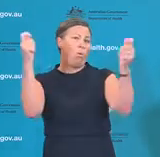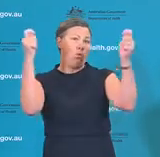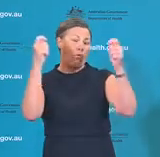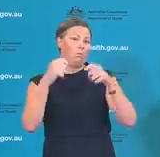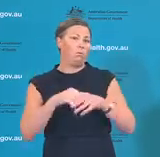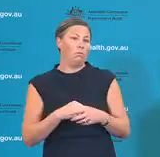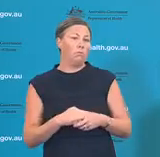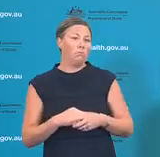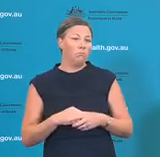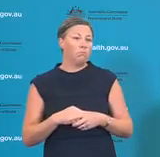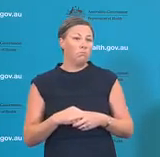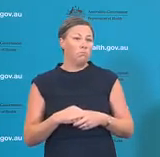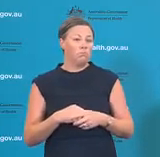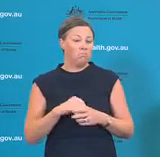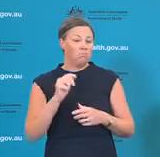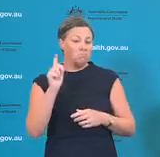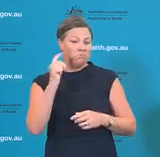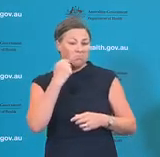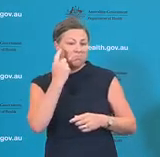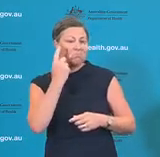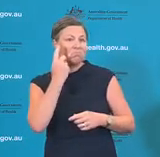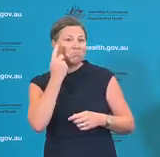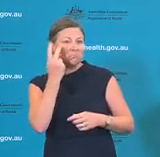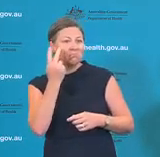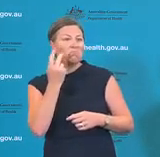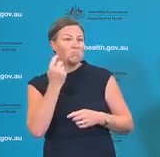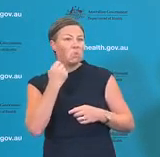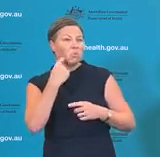distributed in coming days and will give us that